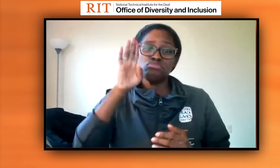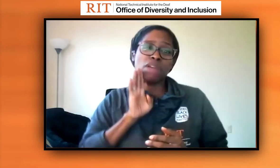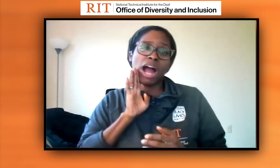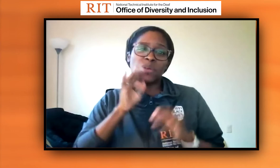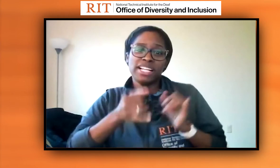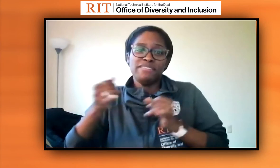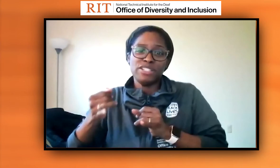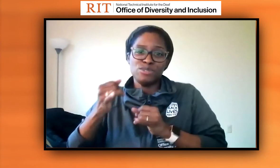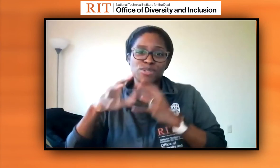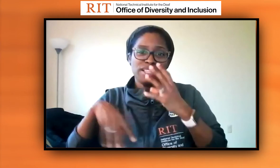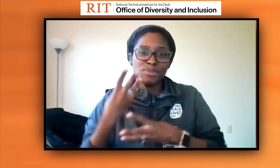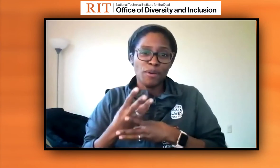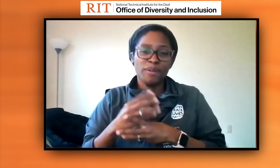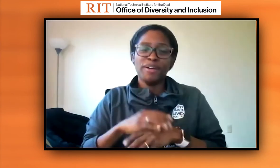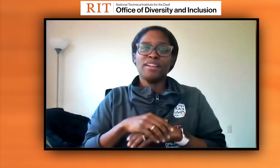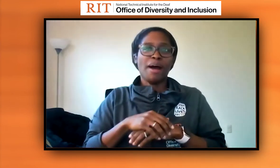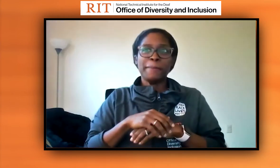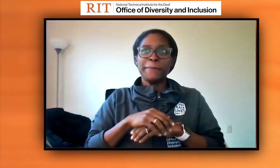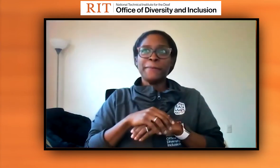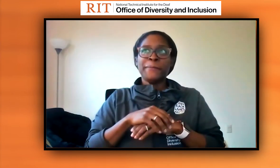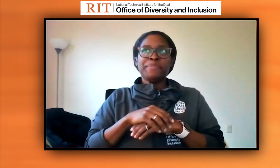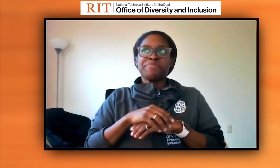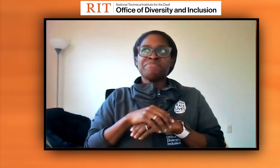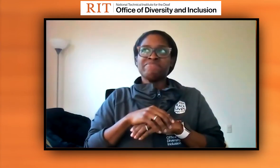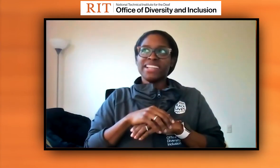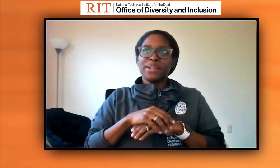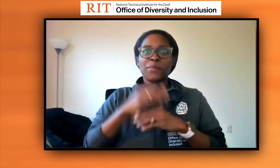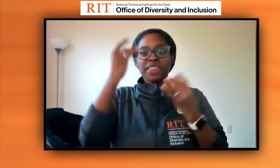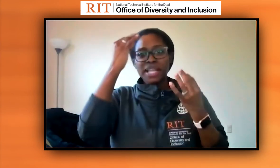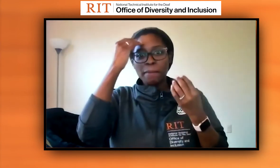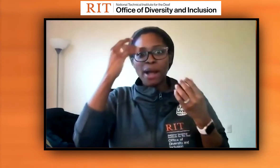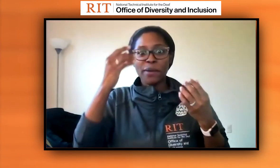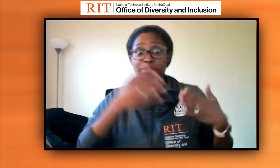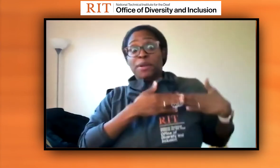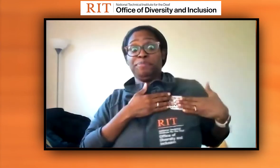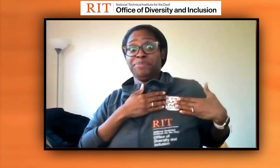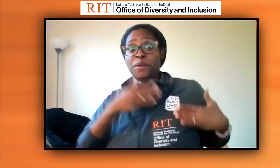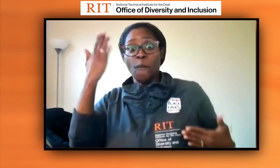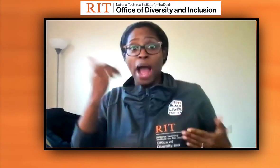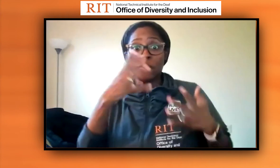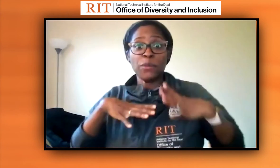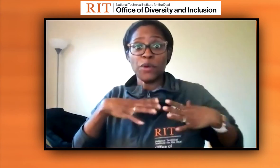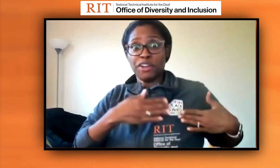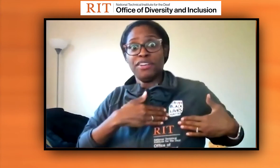with many disparities. Black and brown people compared to their white counterparts. One perfect example of why I wear